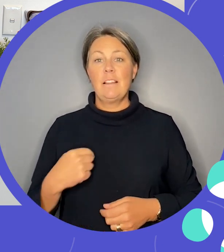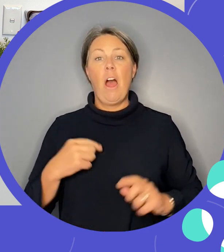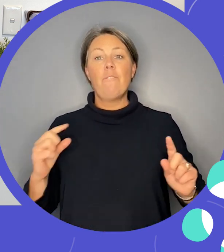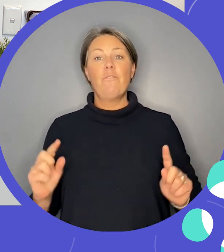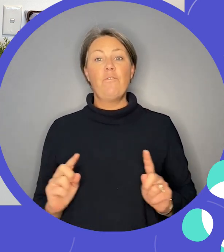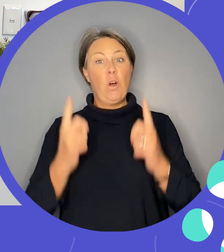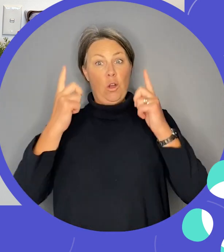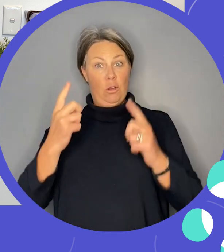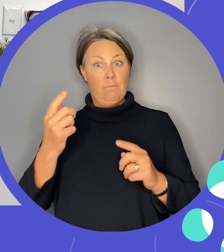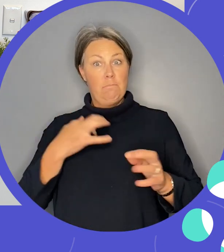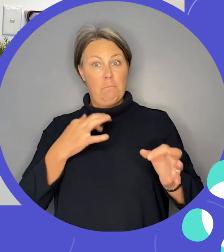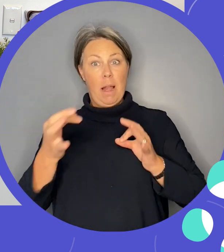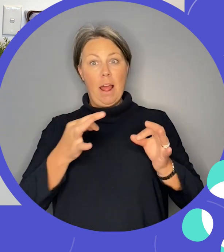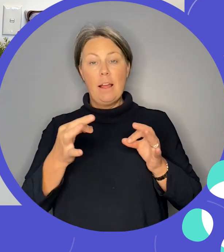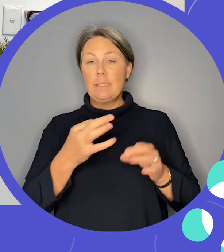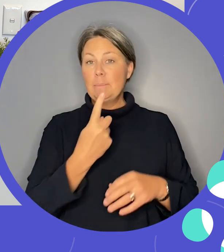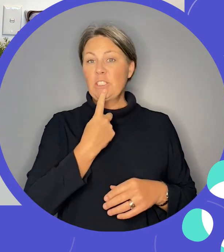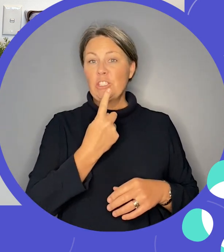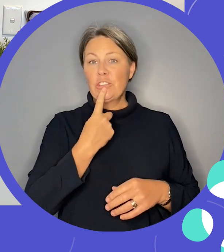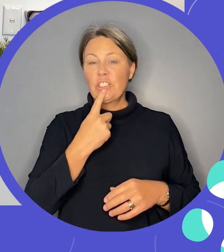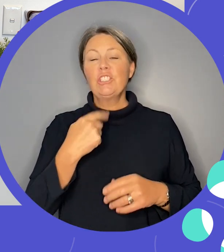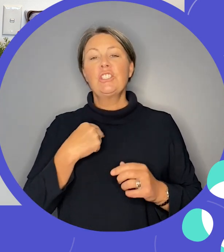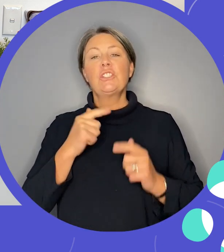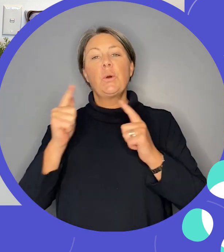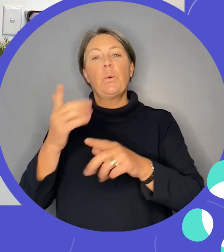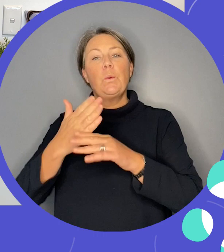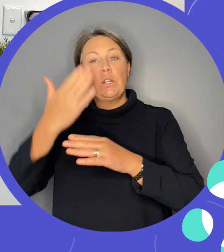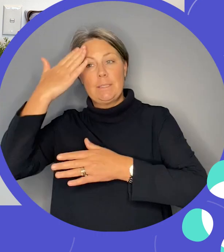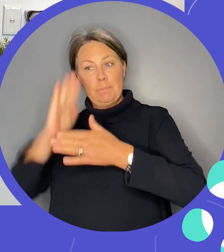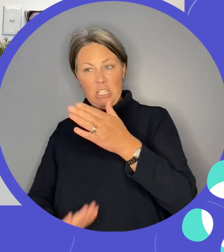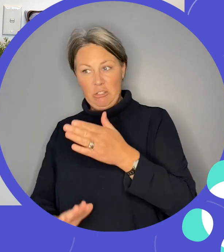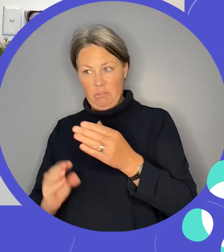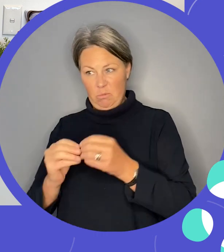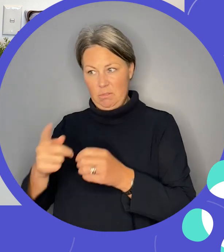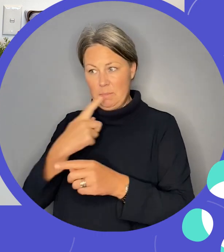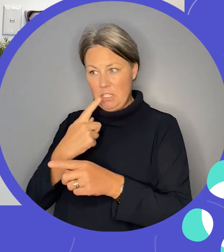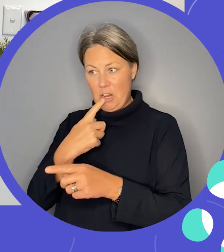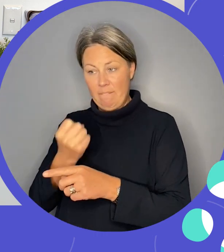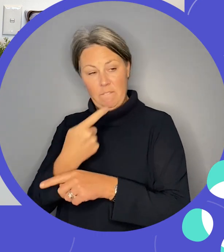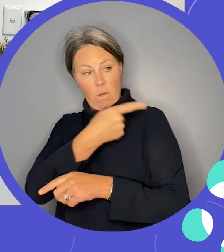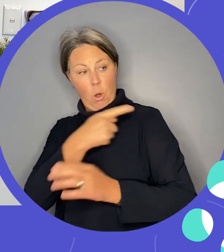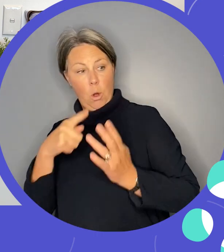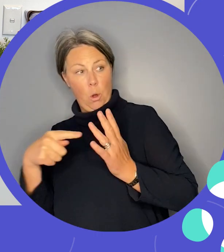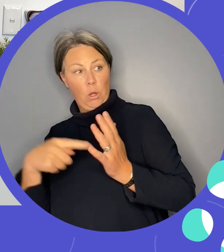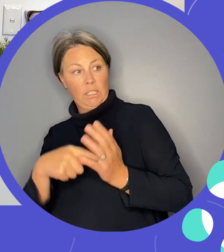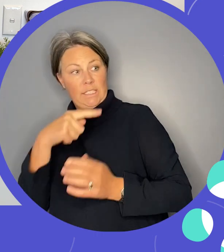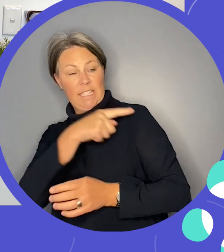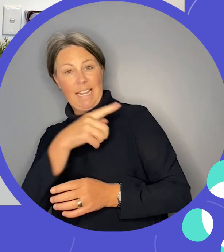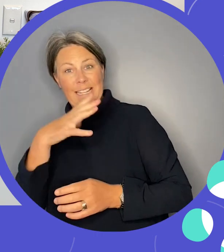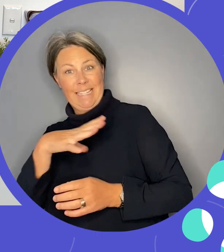and did a work experience day with a speechie and an OT on the other side of the room needed some help.